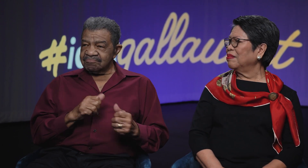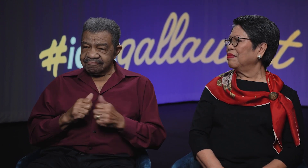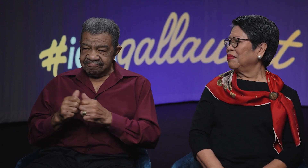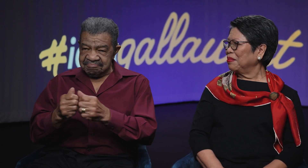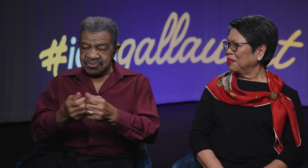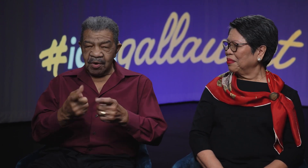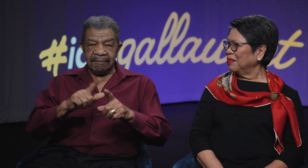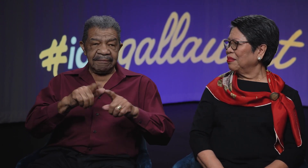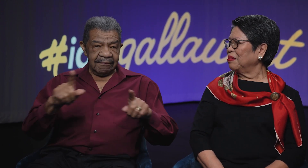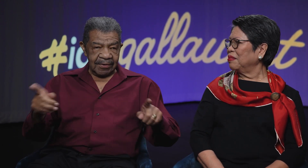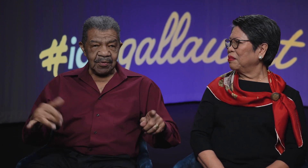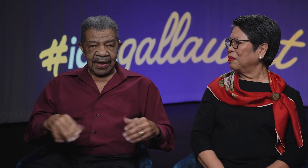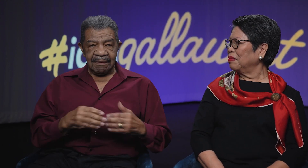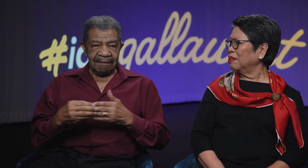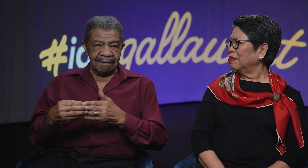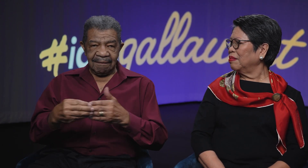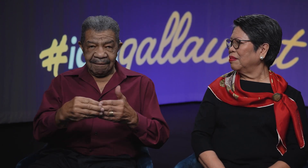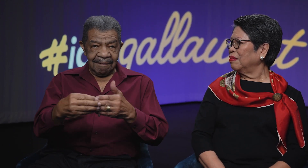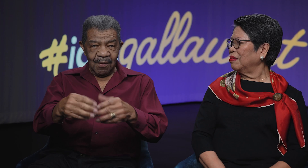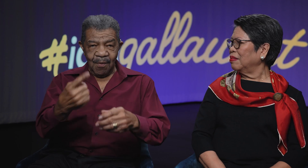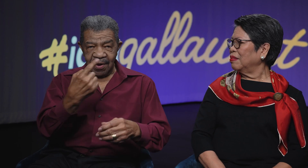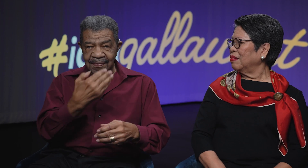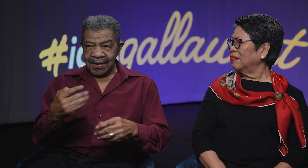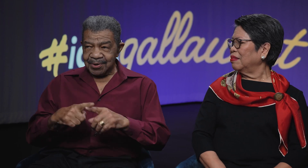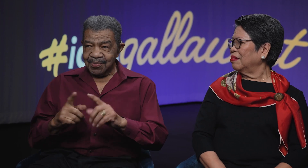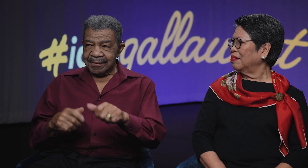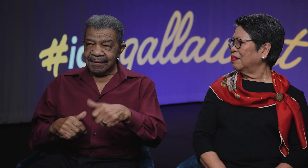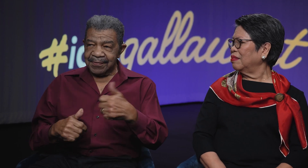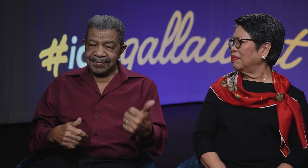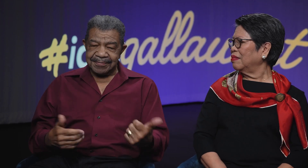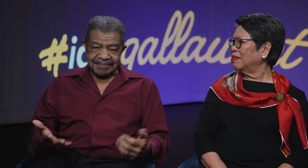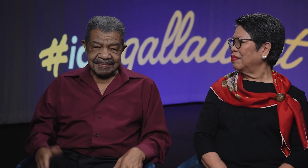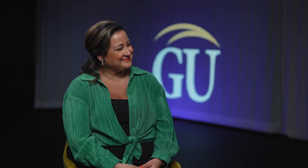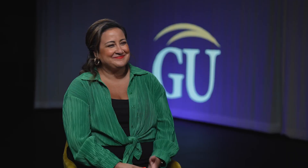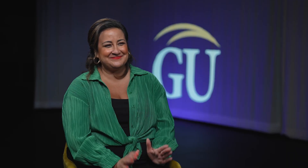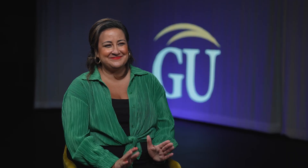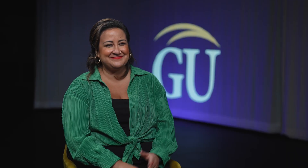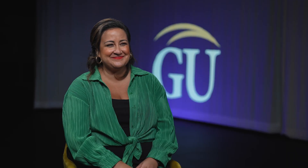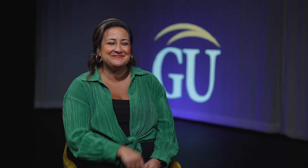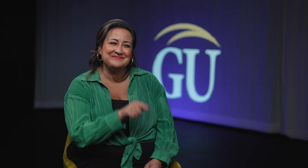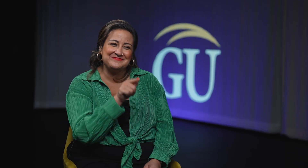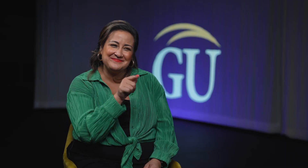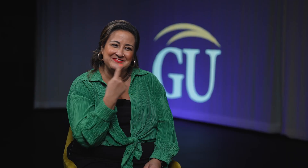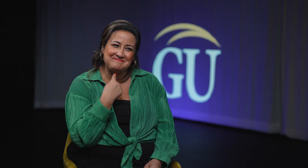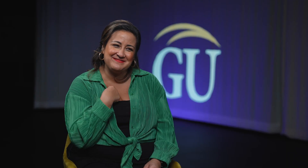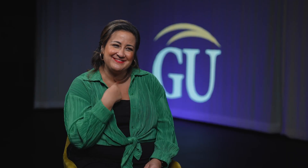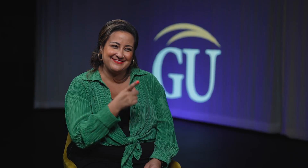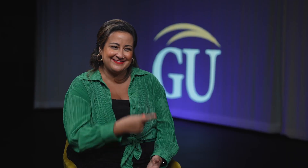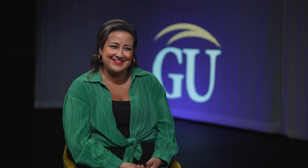We went to many different things, and then one thing led to another. Mencie, tell me your side.